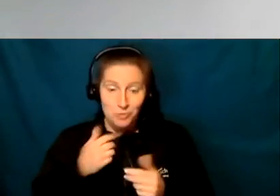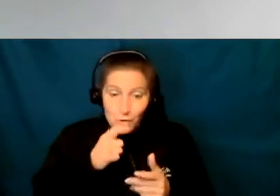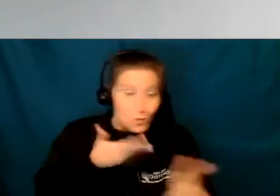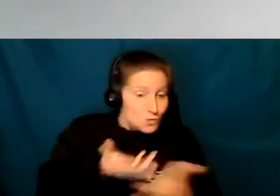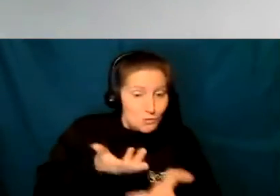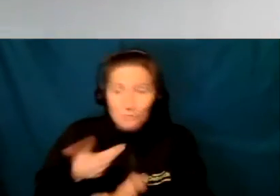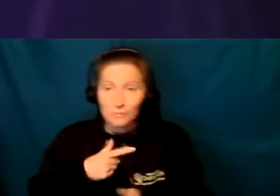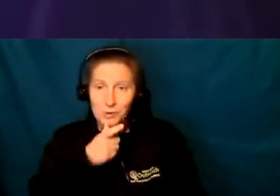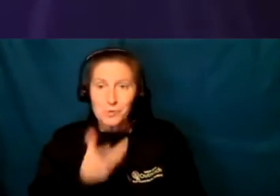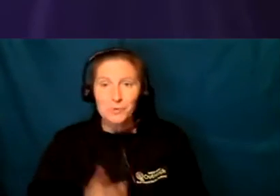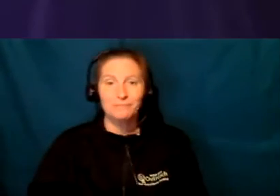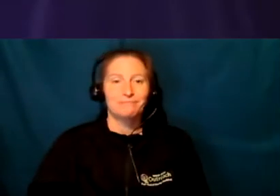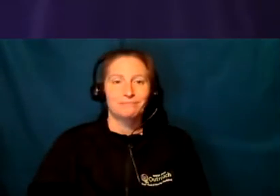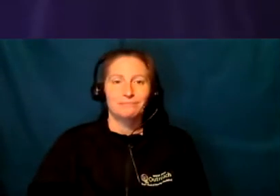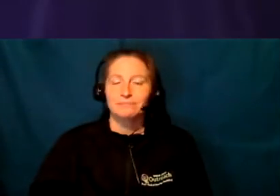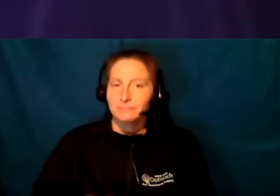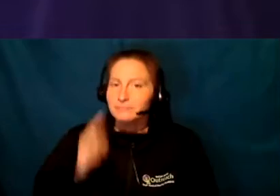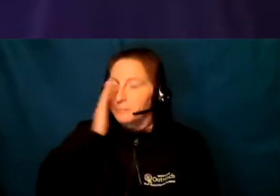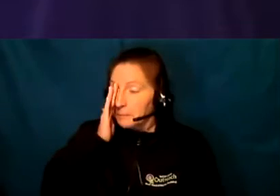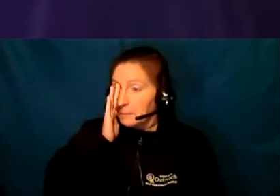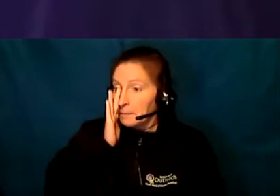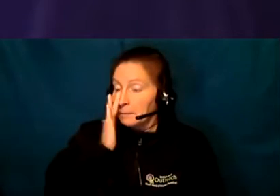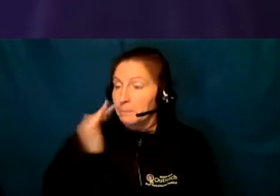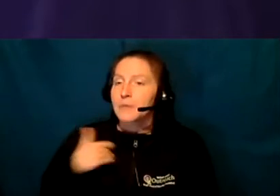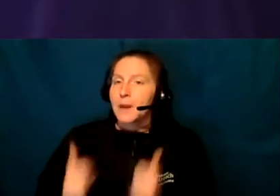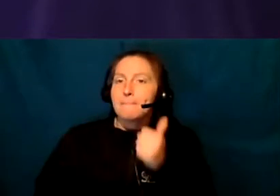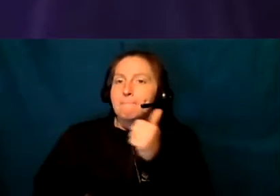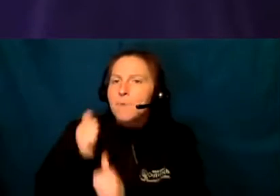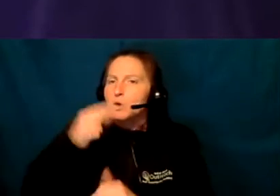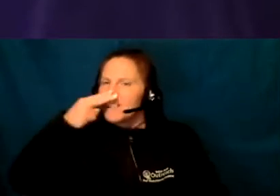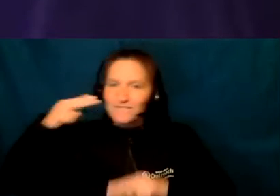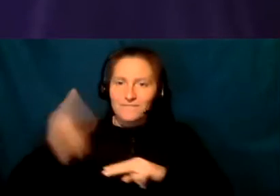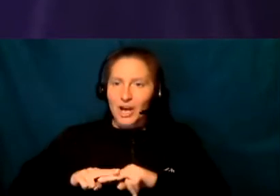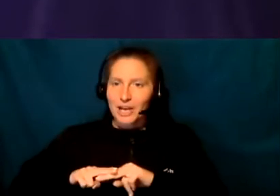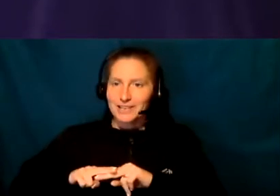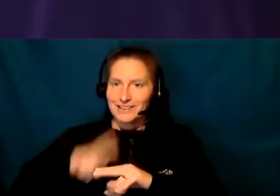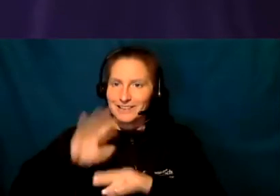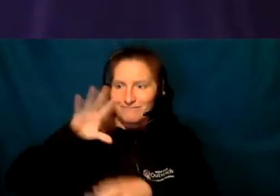Okay, what is the what is the most fun part of your job?